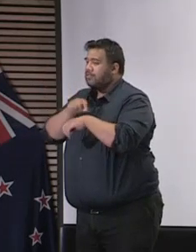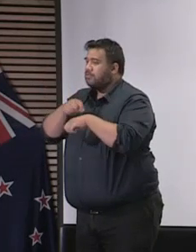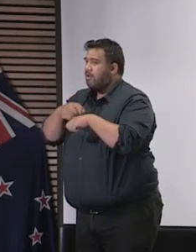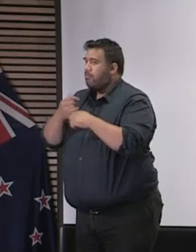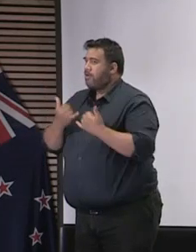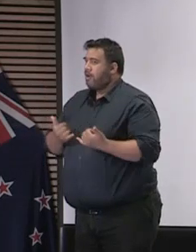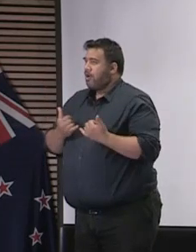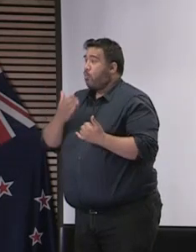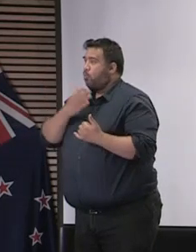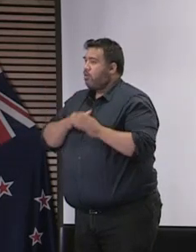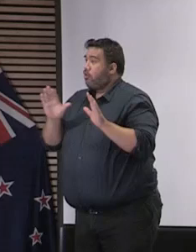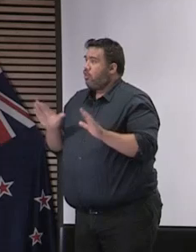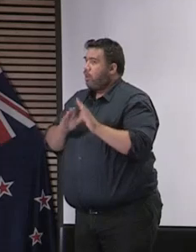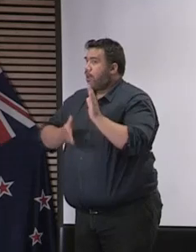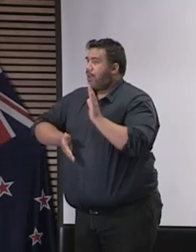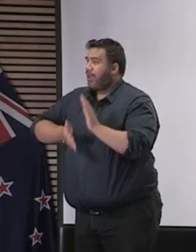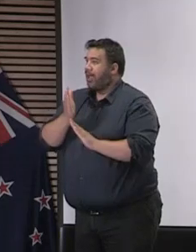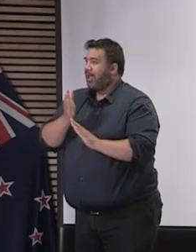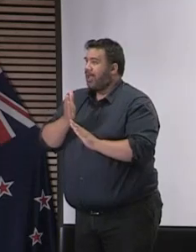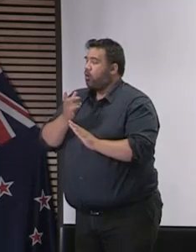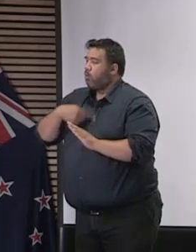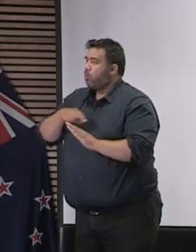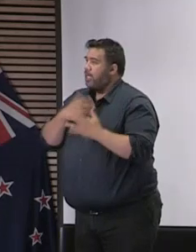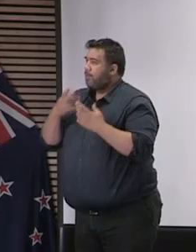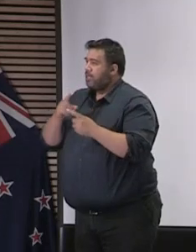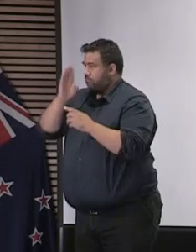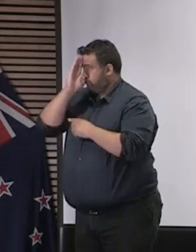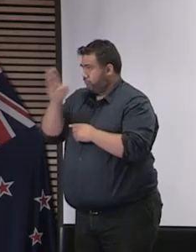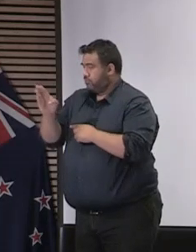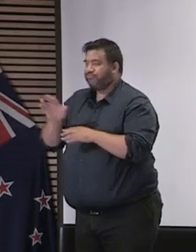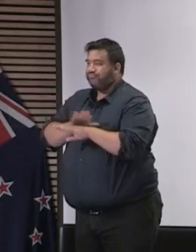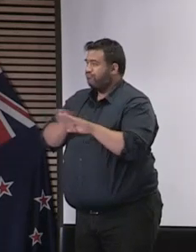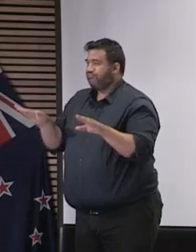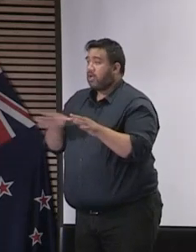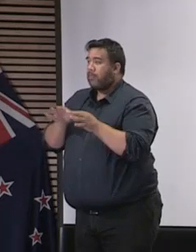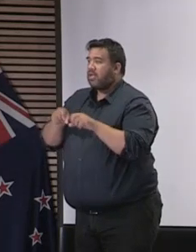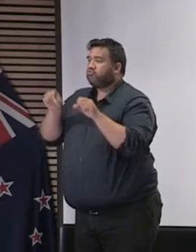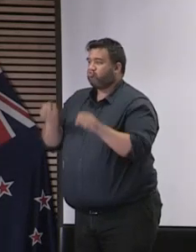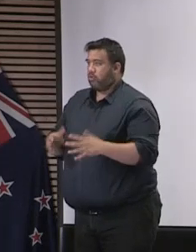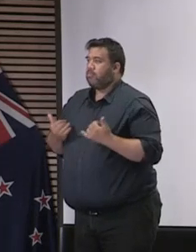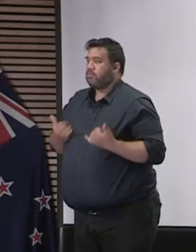issued a clear warning today to those intending to travel out of town for Easter, that